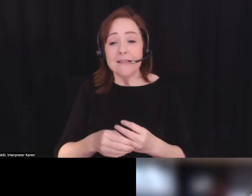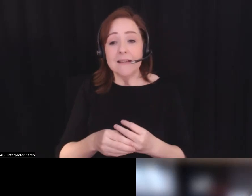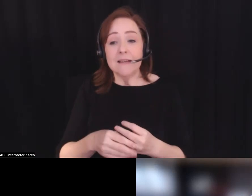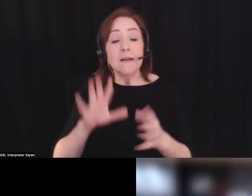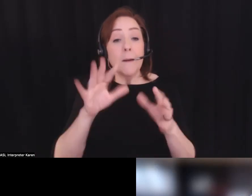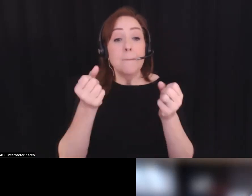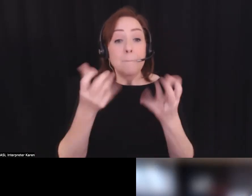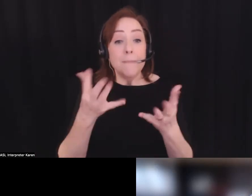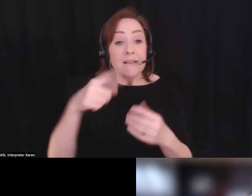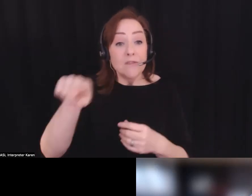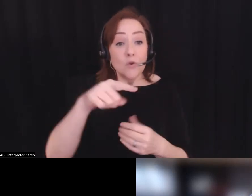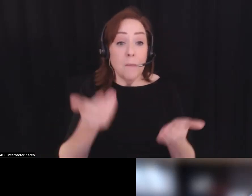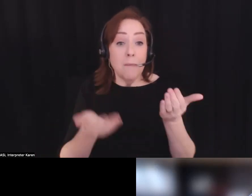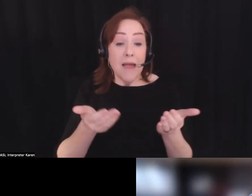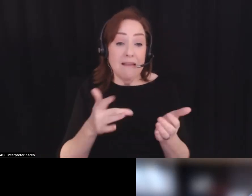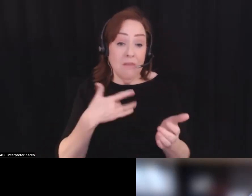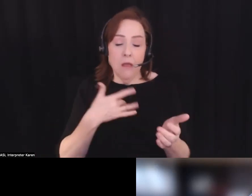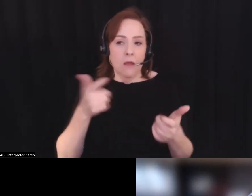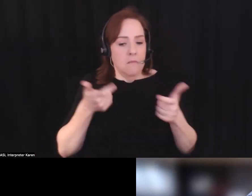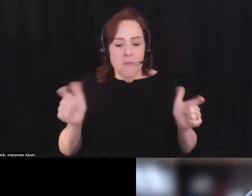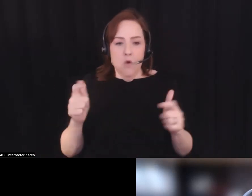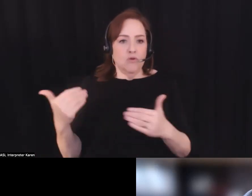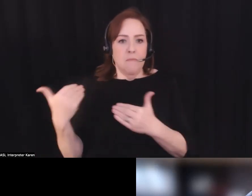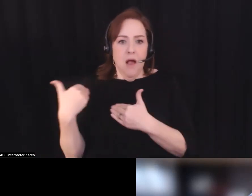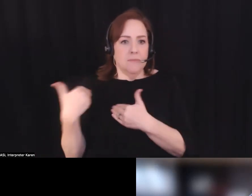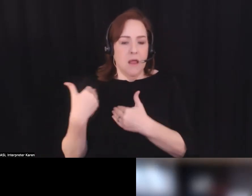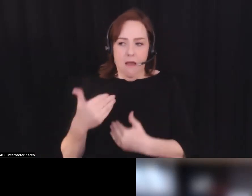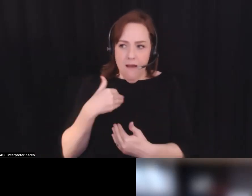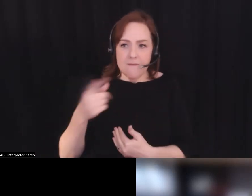you may feel like this is the responsibility of the deaf patient that's it's important for them